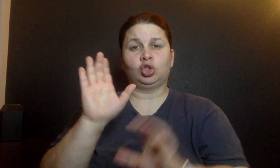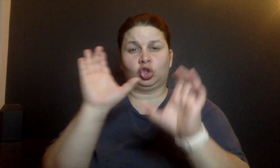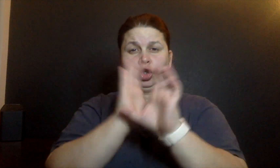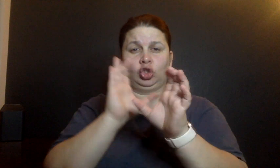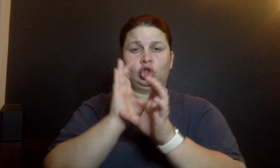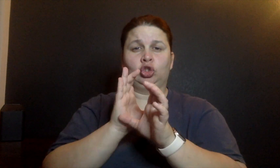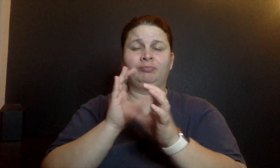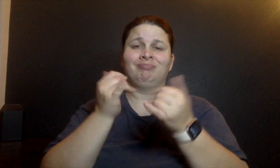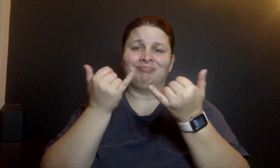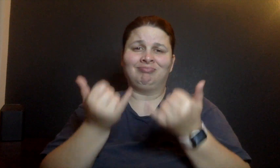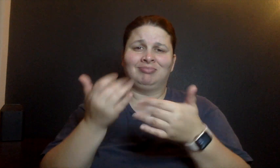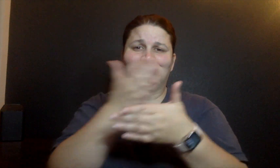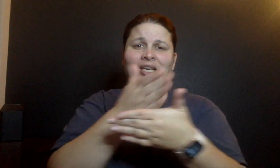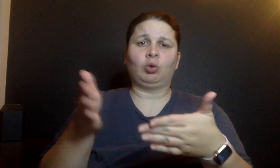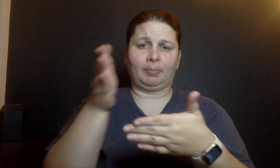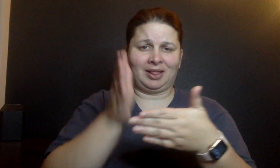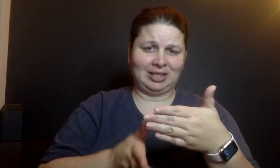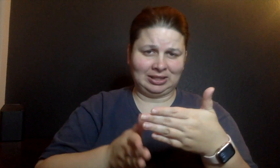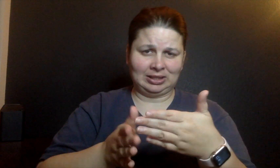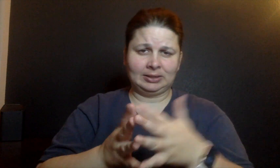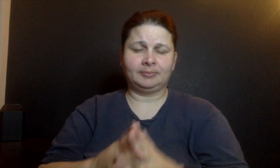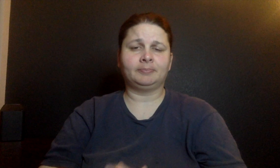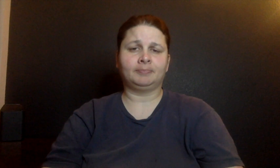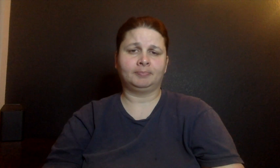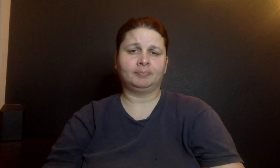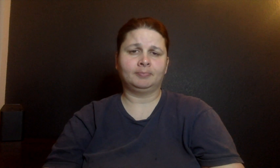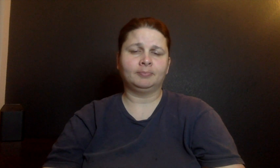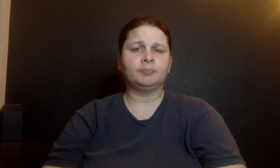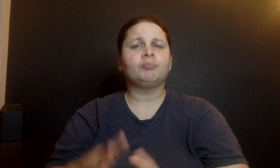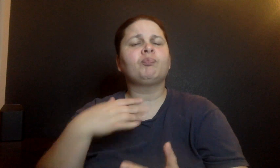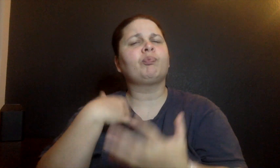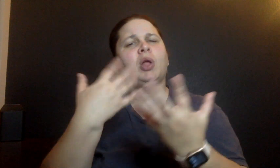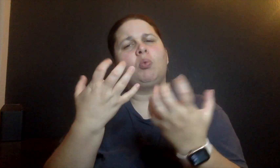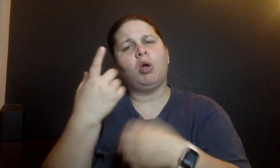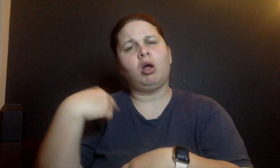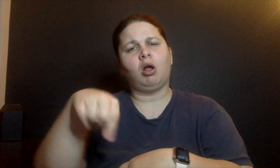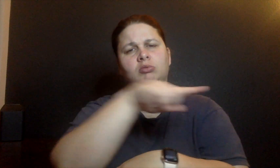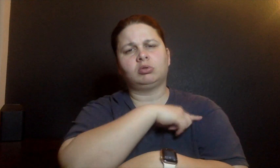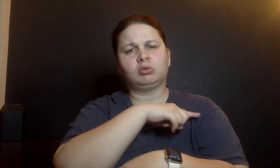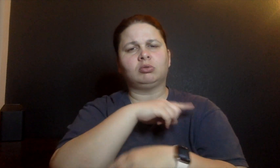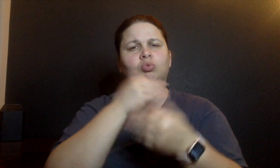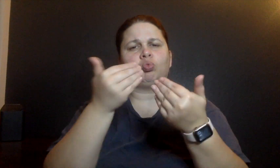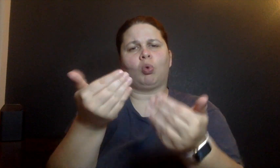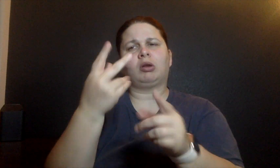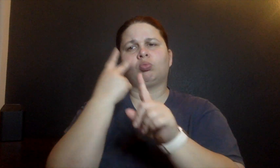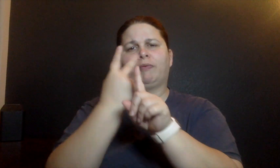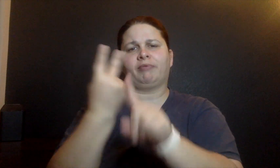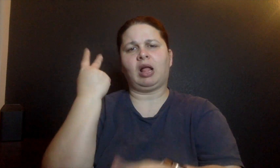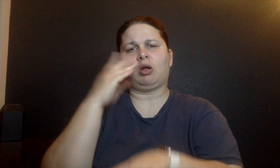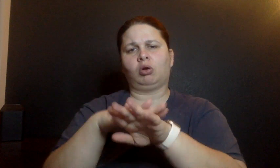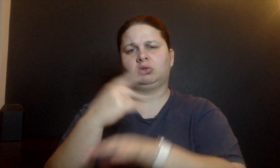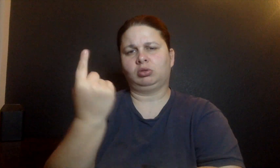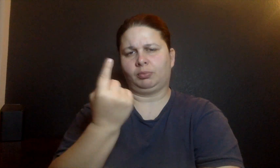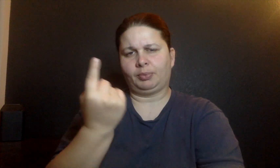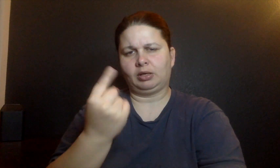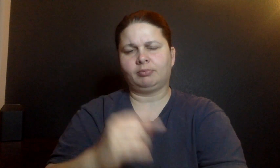Her search, is now complete. I want us to go ahead and reflect on something.